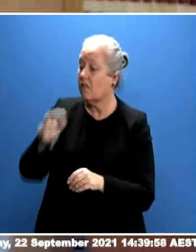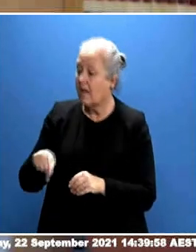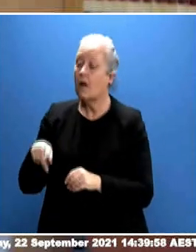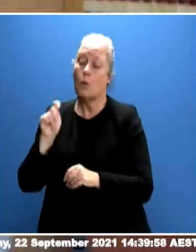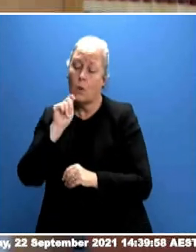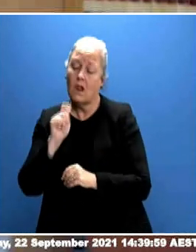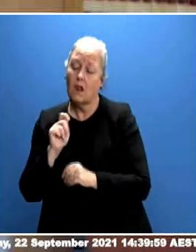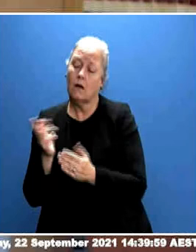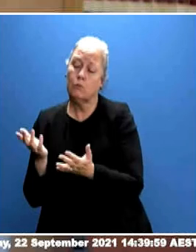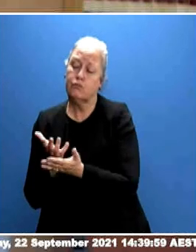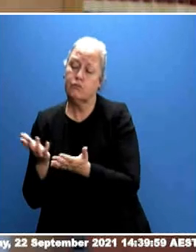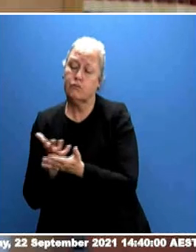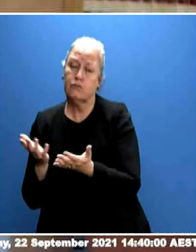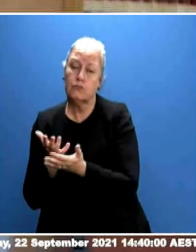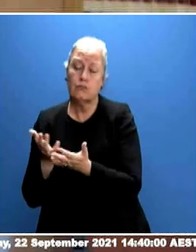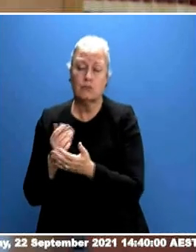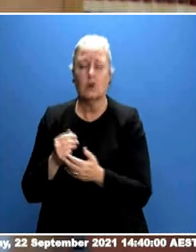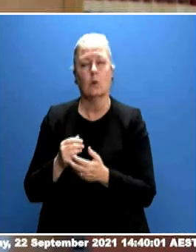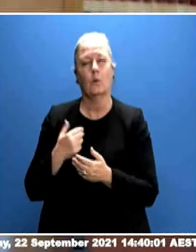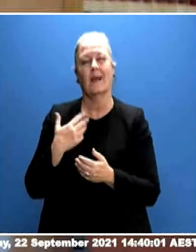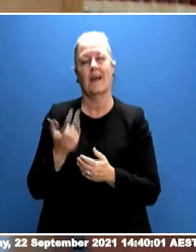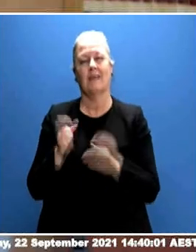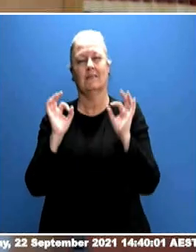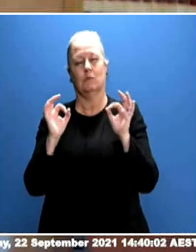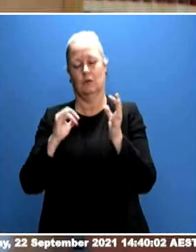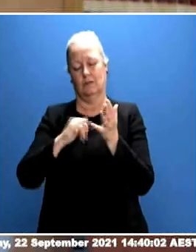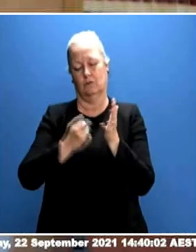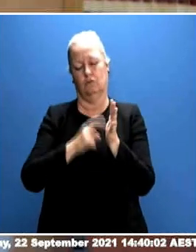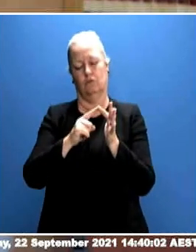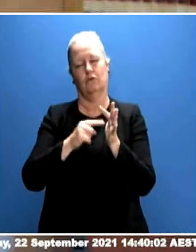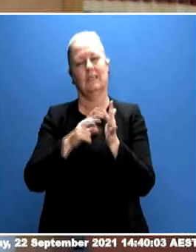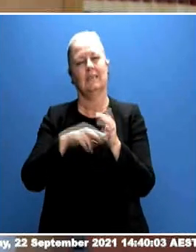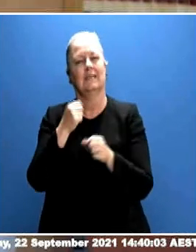Again, we use a screening process rather than full assessment, but we aren't